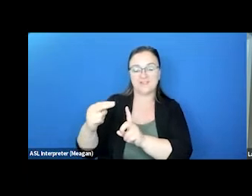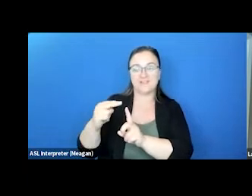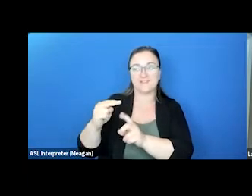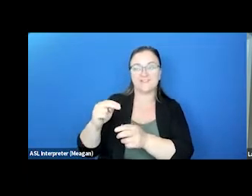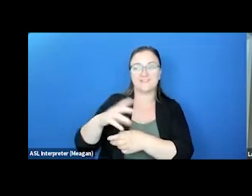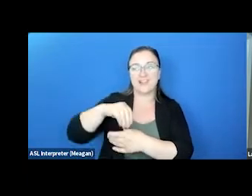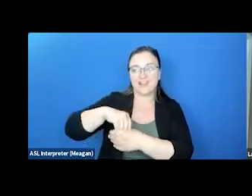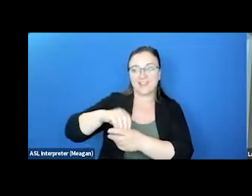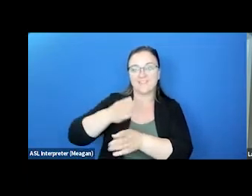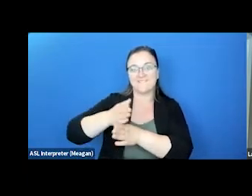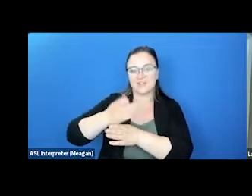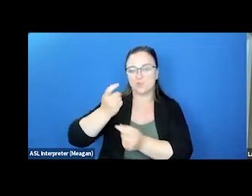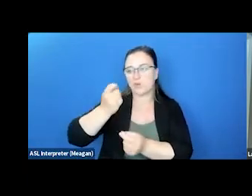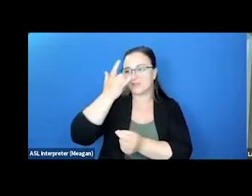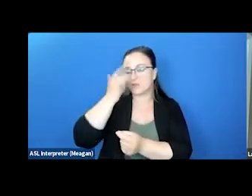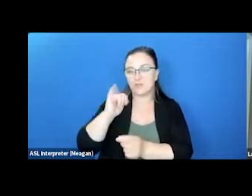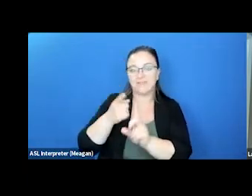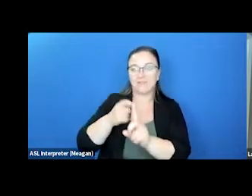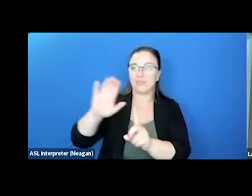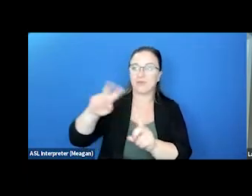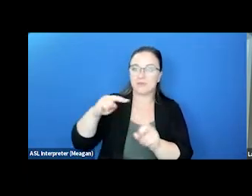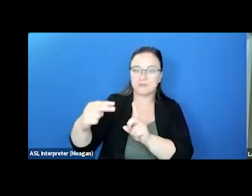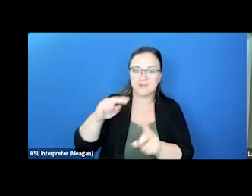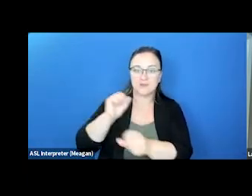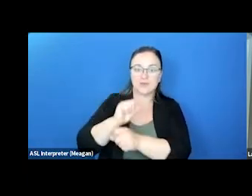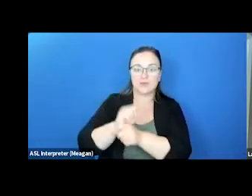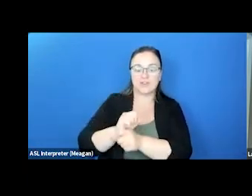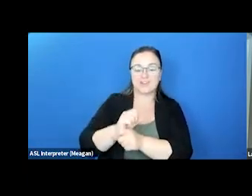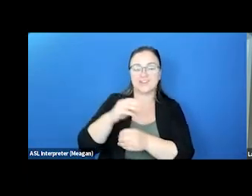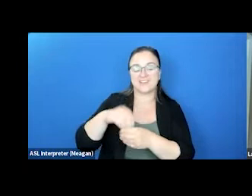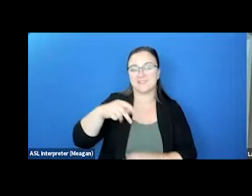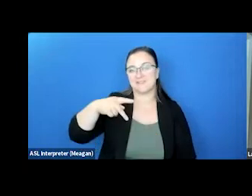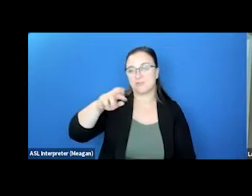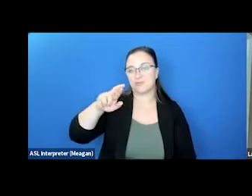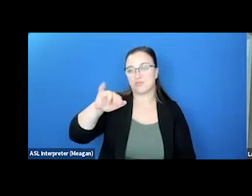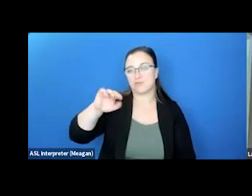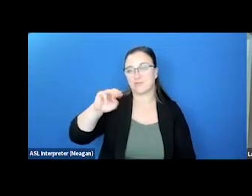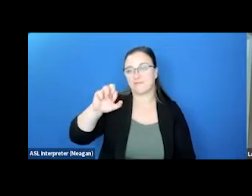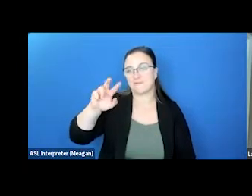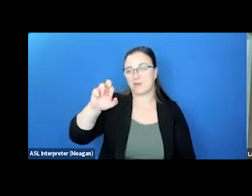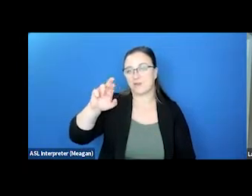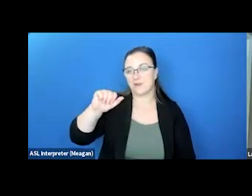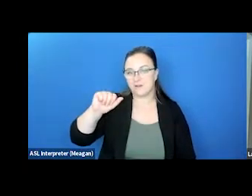just what does this look like from their perspective, working at Primavera Foundation and really thinking about how do you prevent secondary